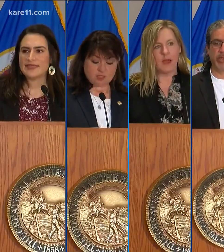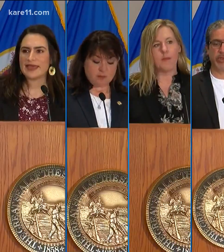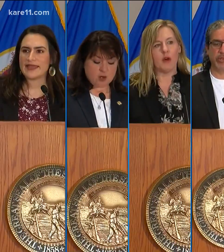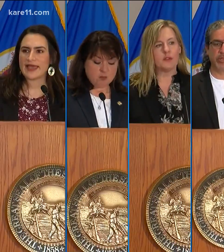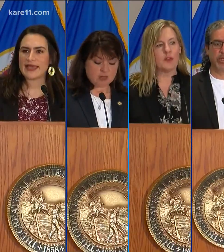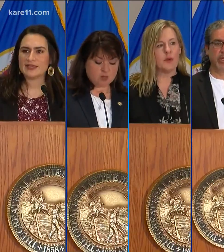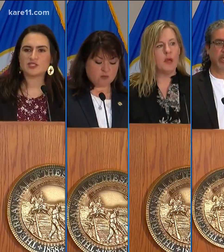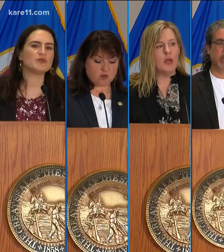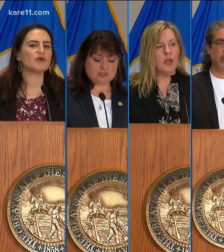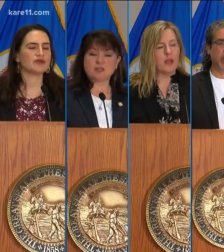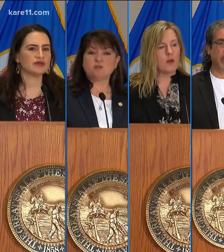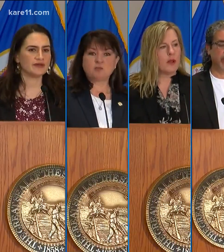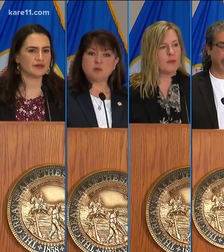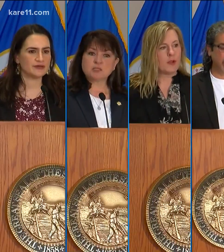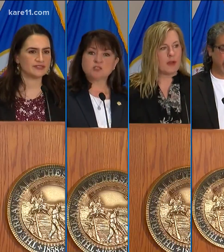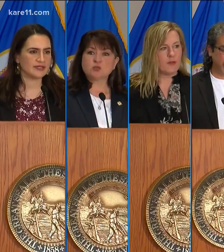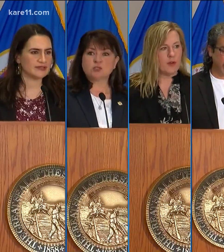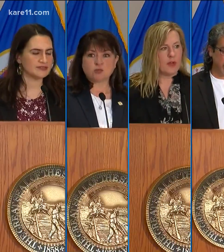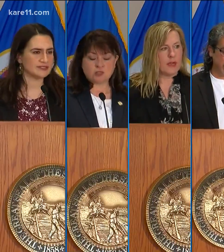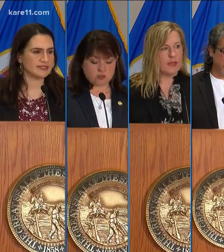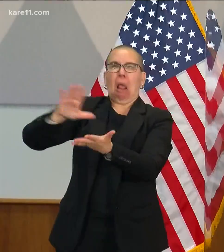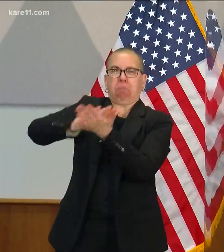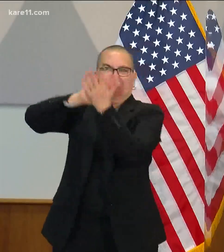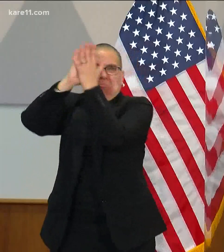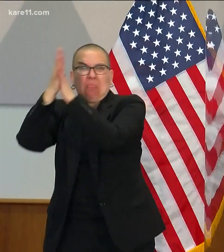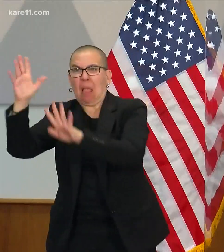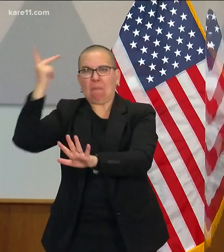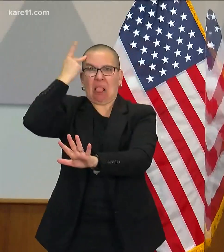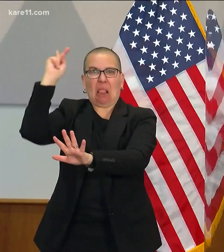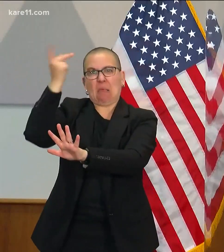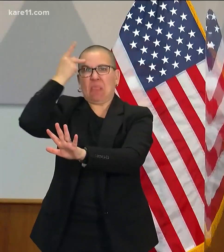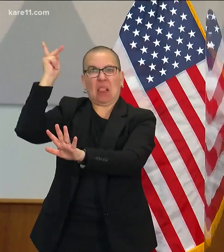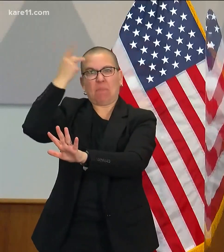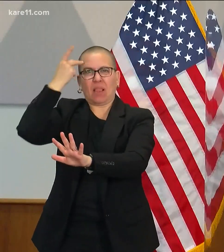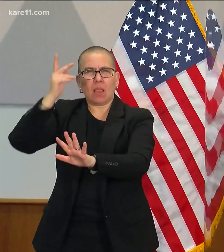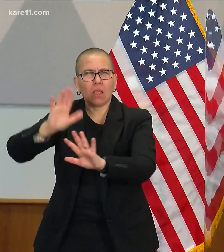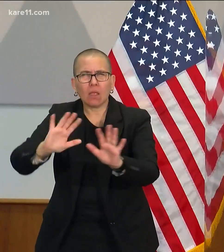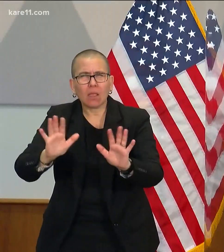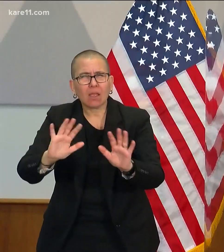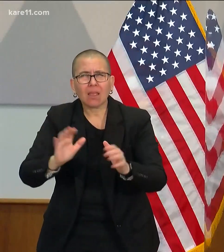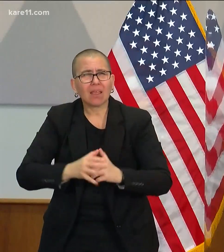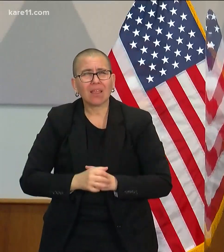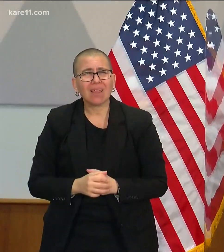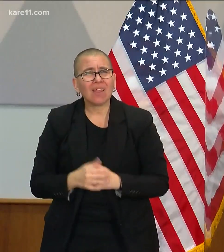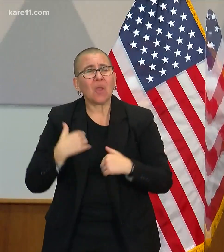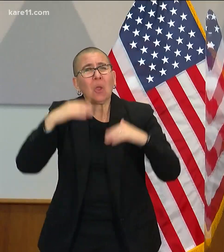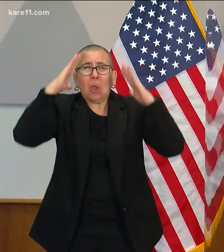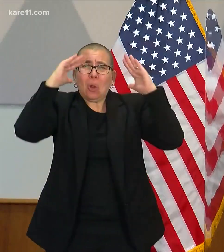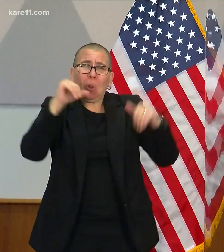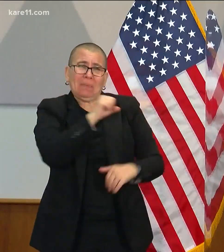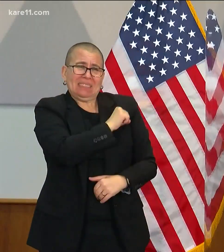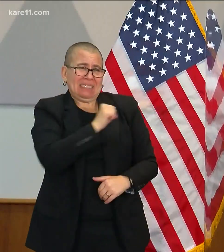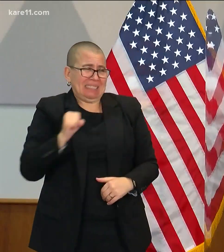PRESS MODE. MINNESOTANS ARE WATCHING AND THEY'RE WATCHING US. AND THERE'S A MORAL IMPERATIVE